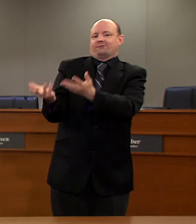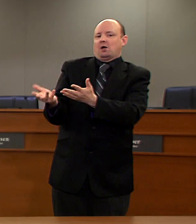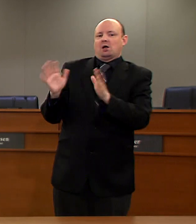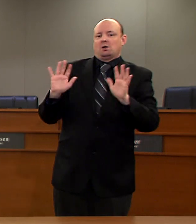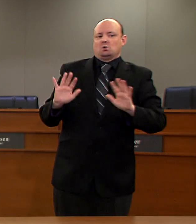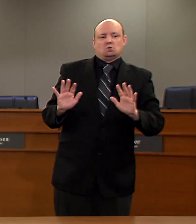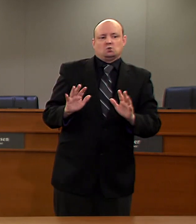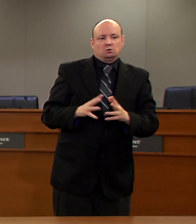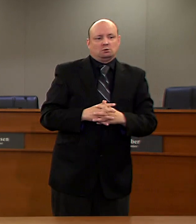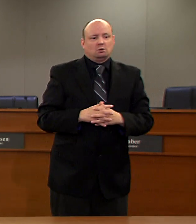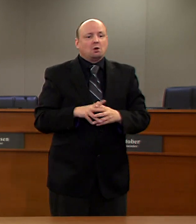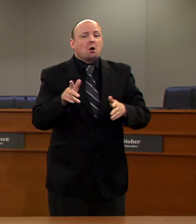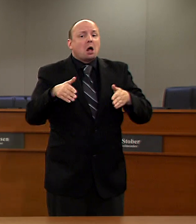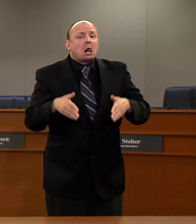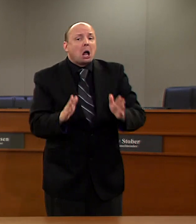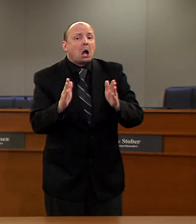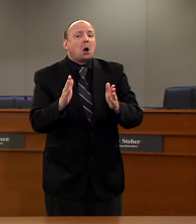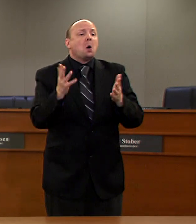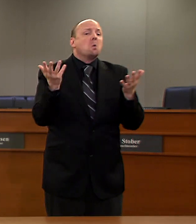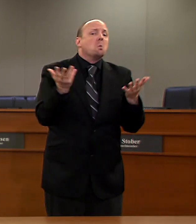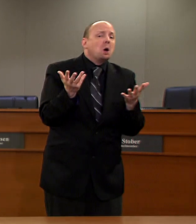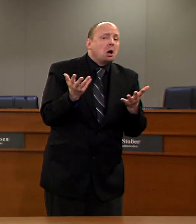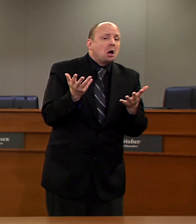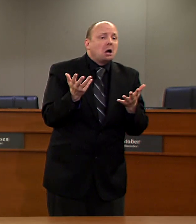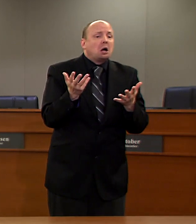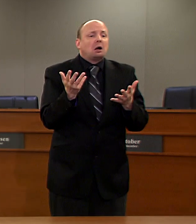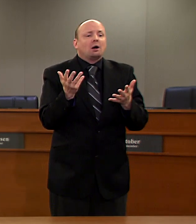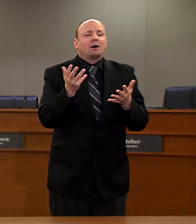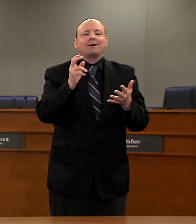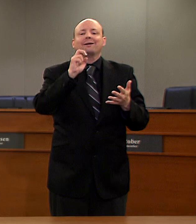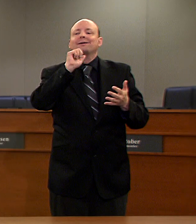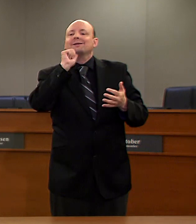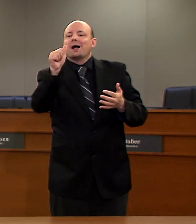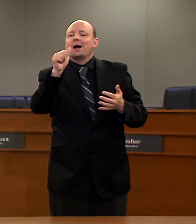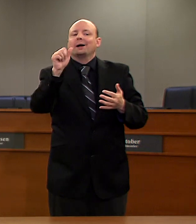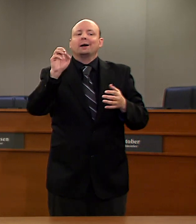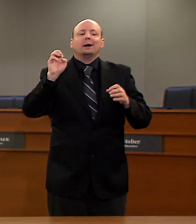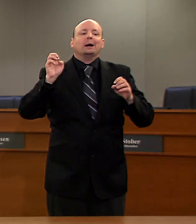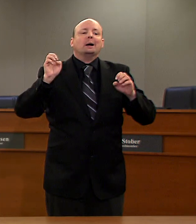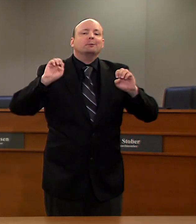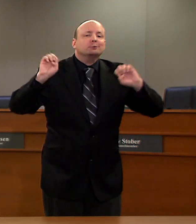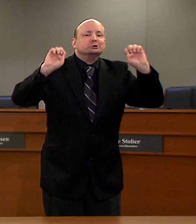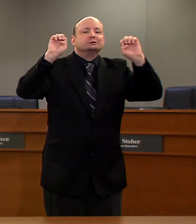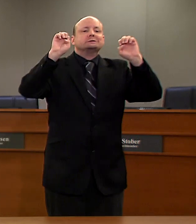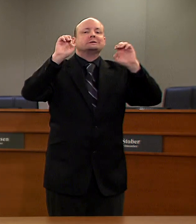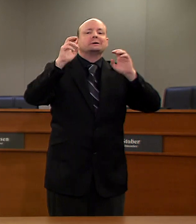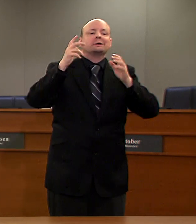to non emergency Law Enforcement services by appointment only.